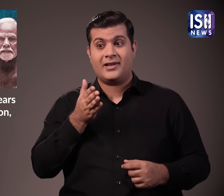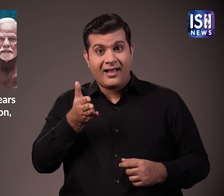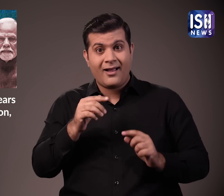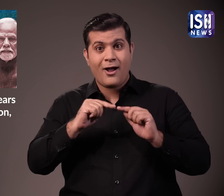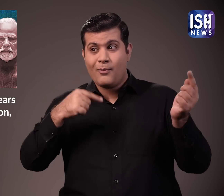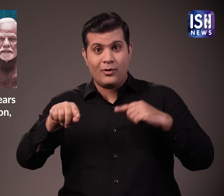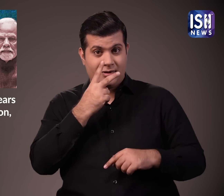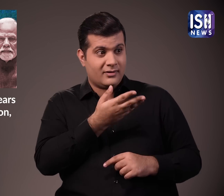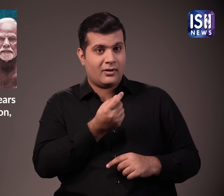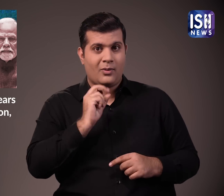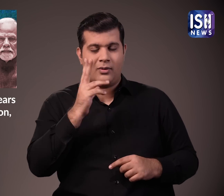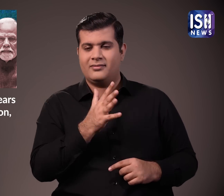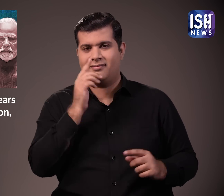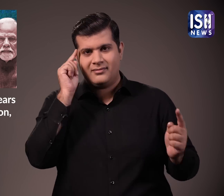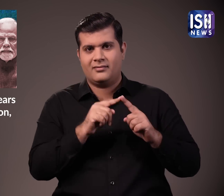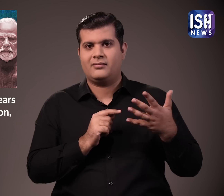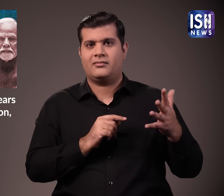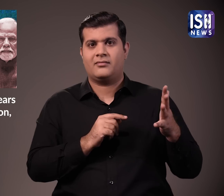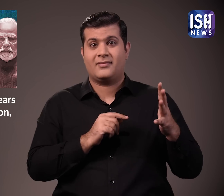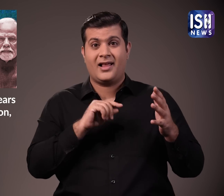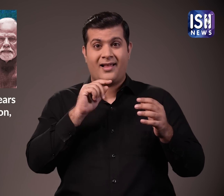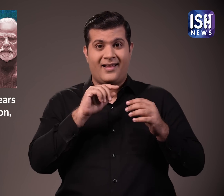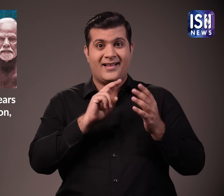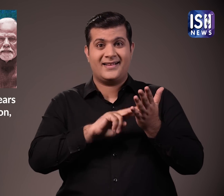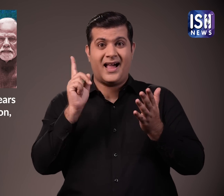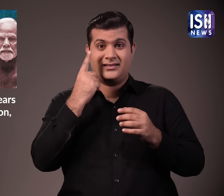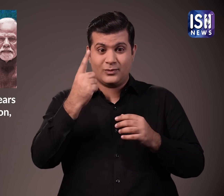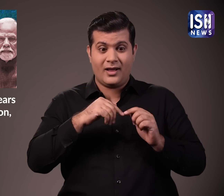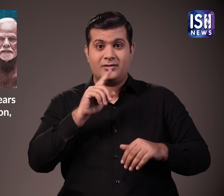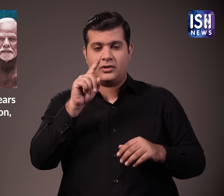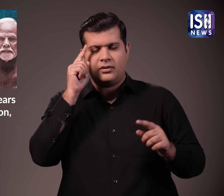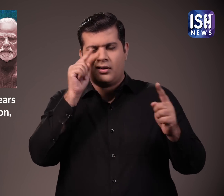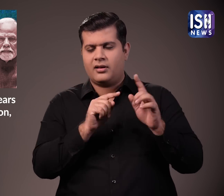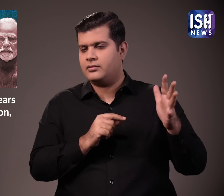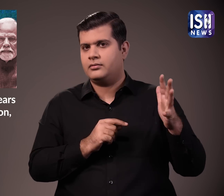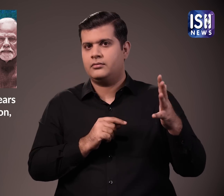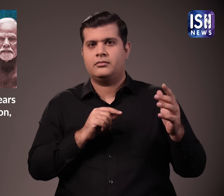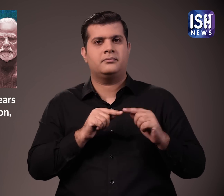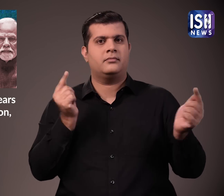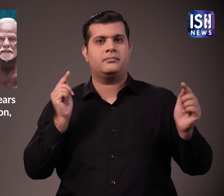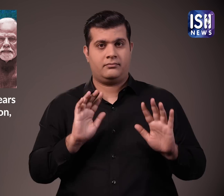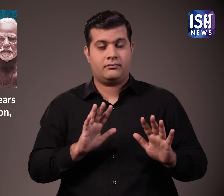The opposition does not agree with the idea of One Nation, One Election.